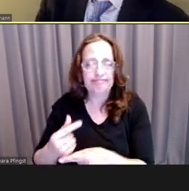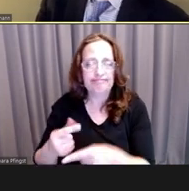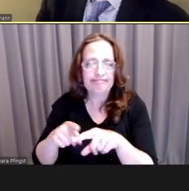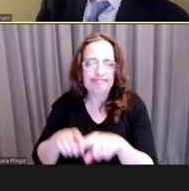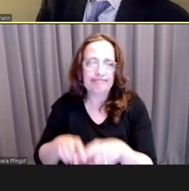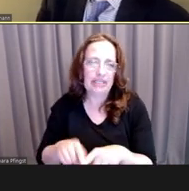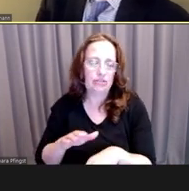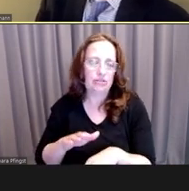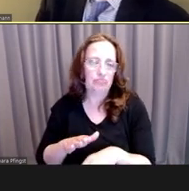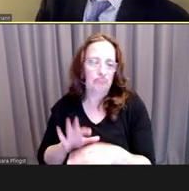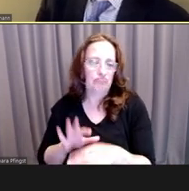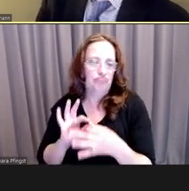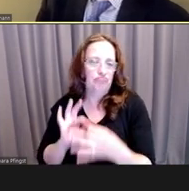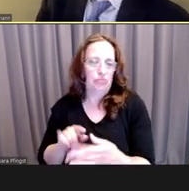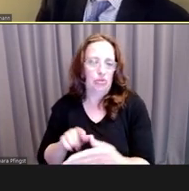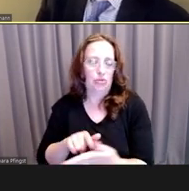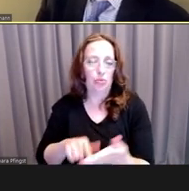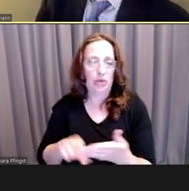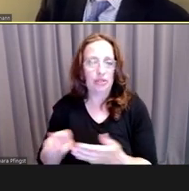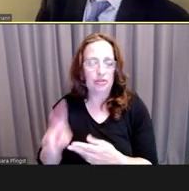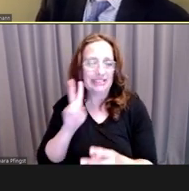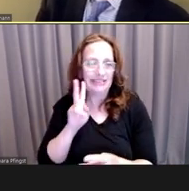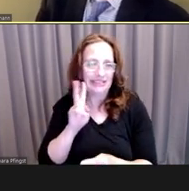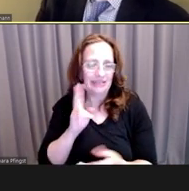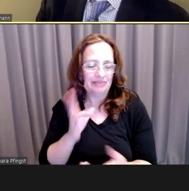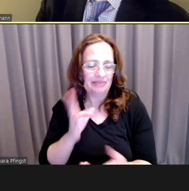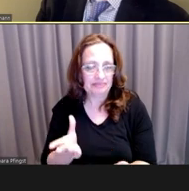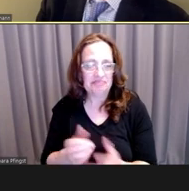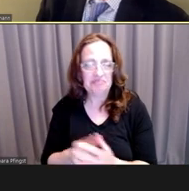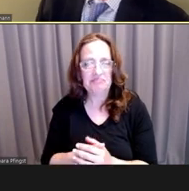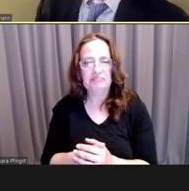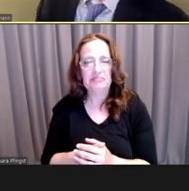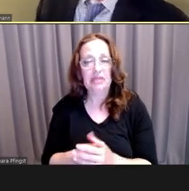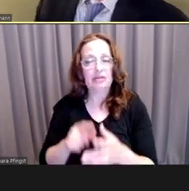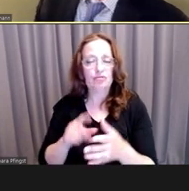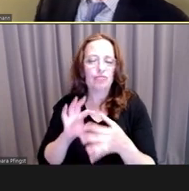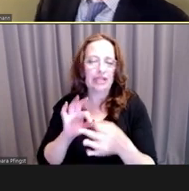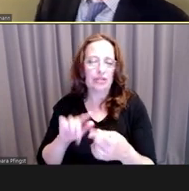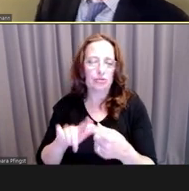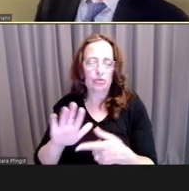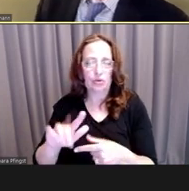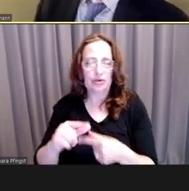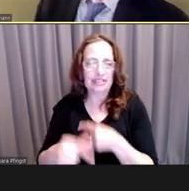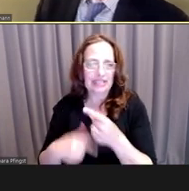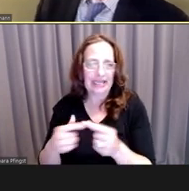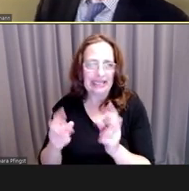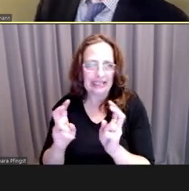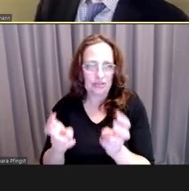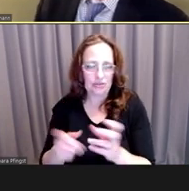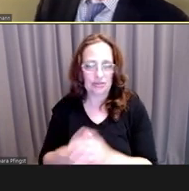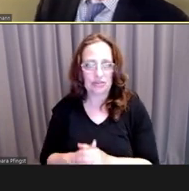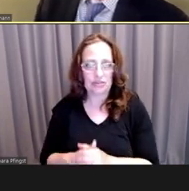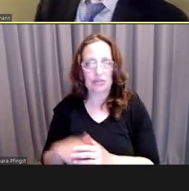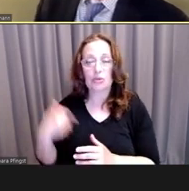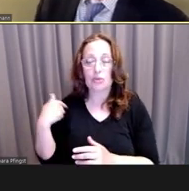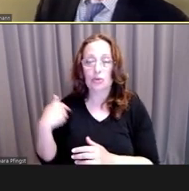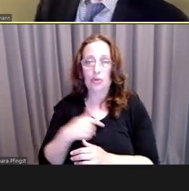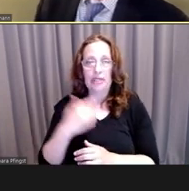who you can see to sort of consider the genetic issues that go on. So we do know that a number of patients with hearing loss have